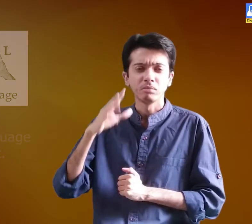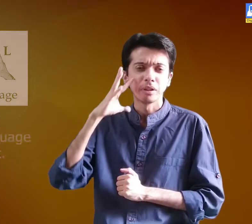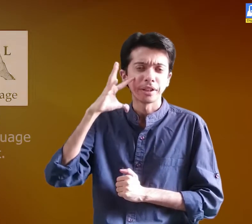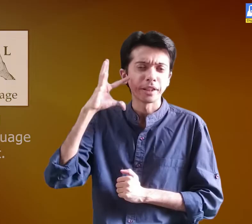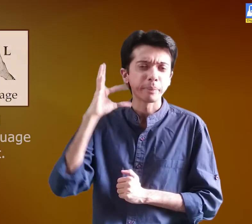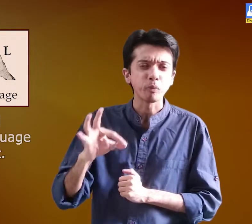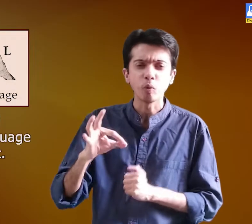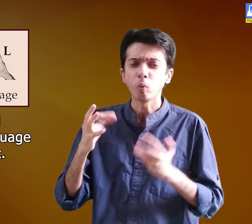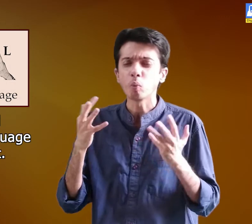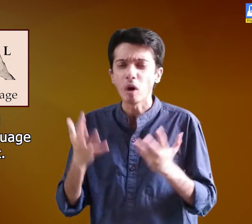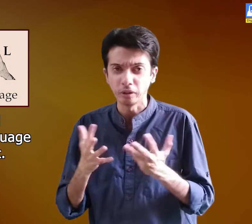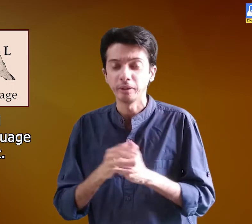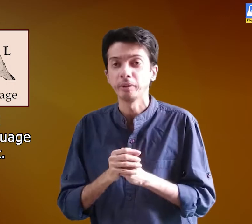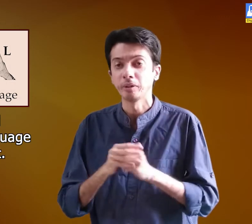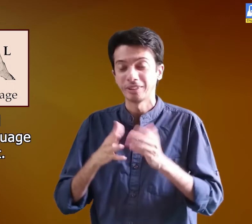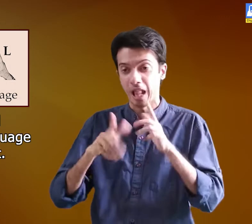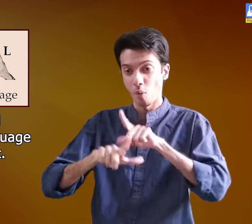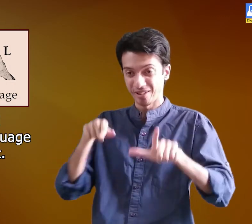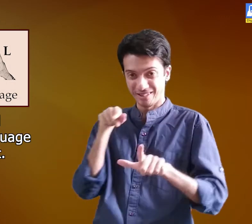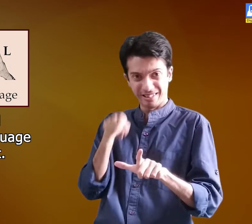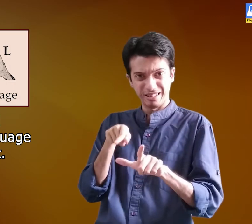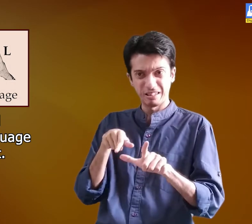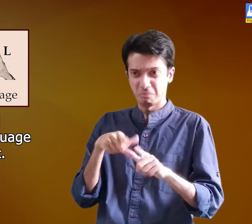why is sign language important